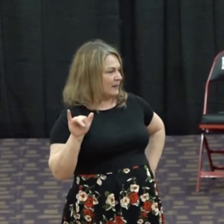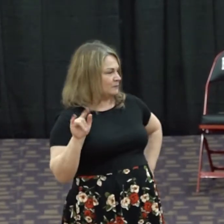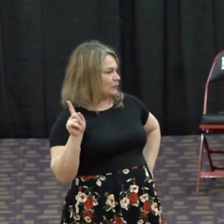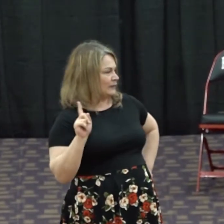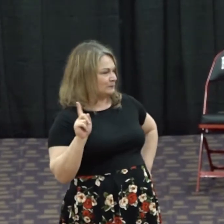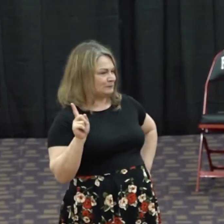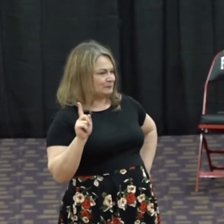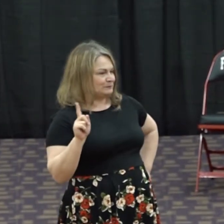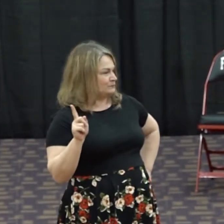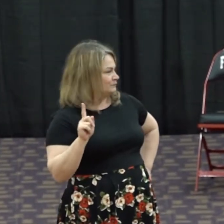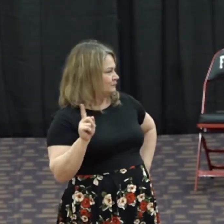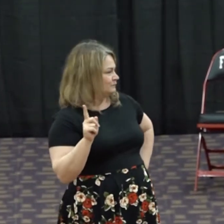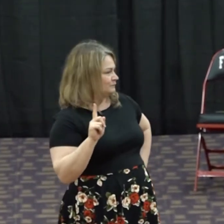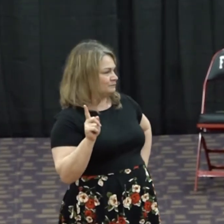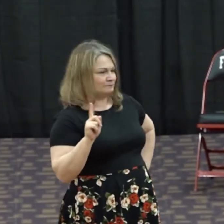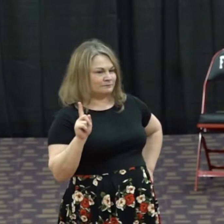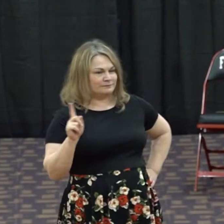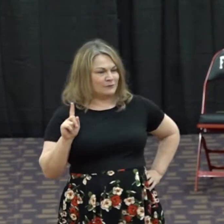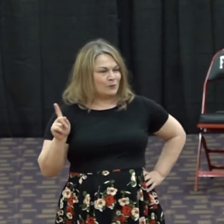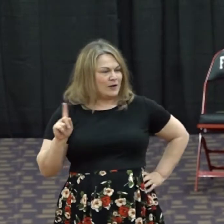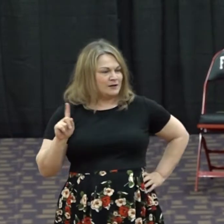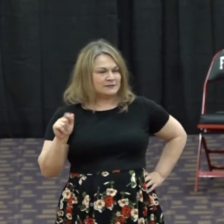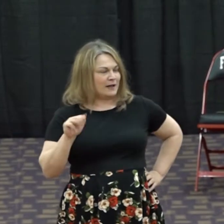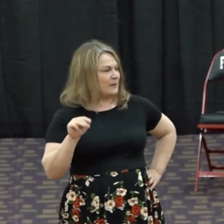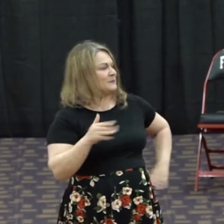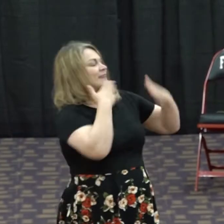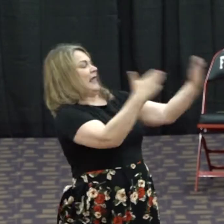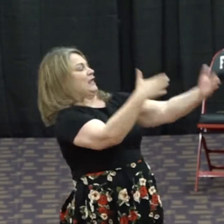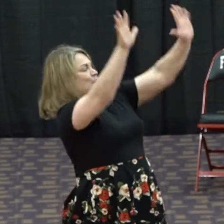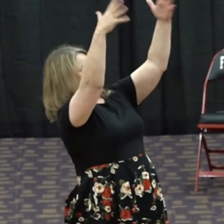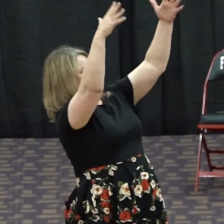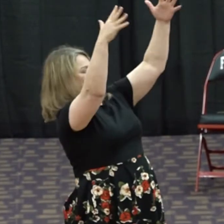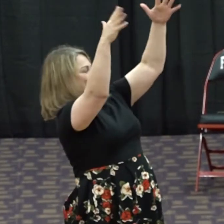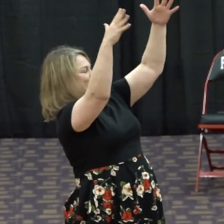Some memories that the high school kids had this year. Amy, where are you?